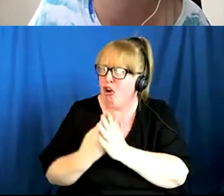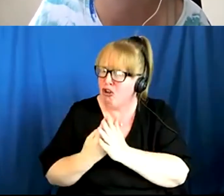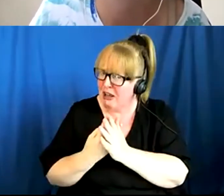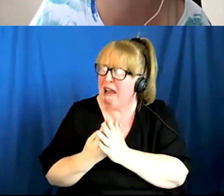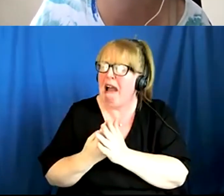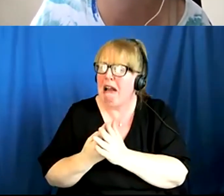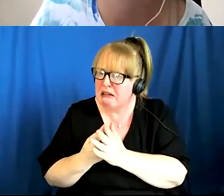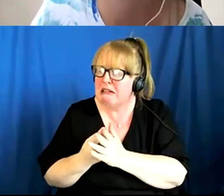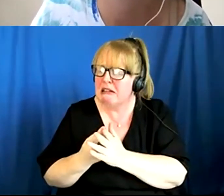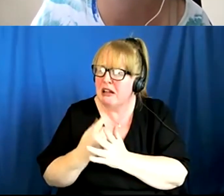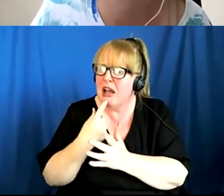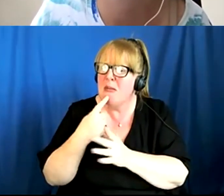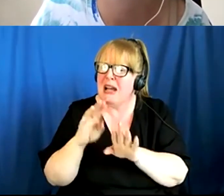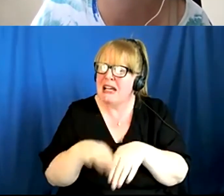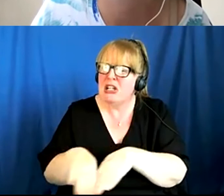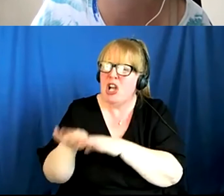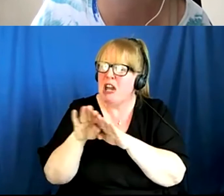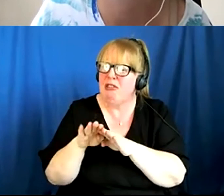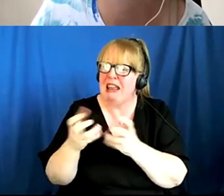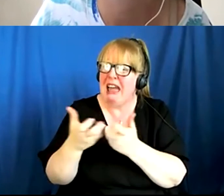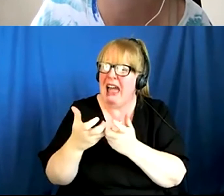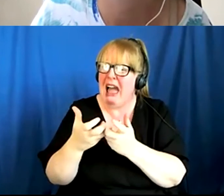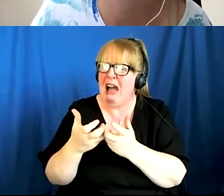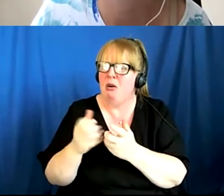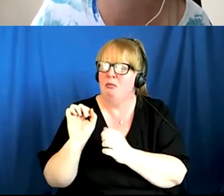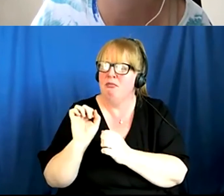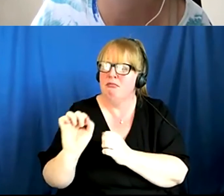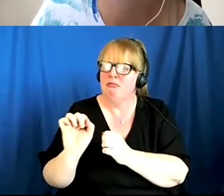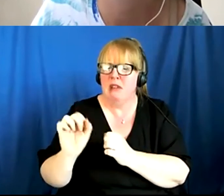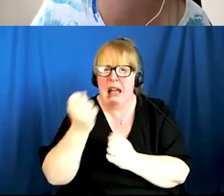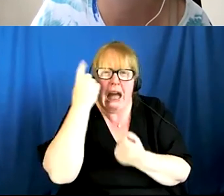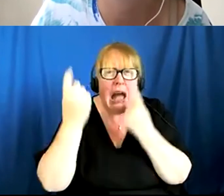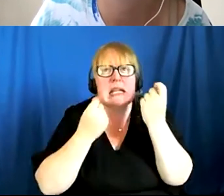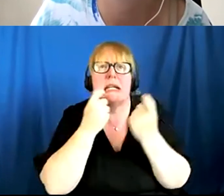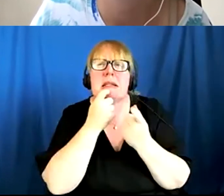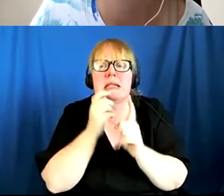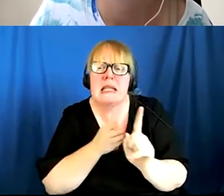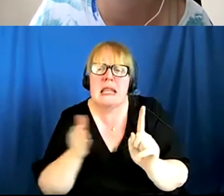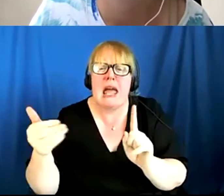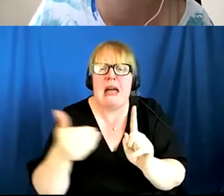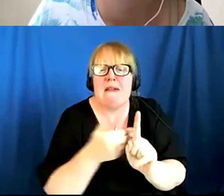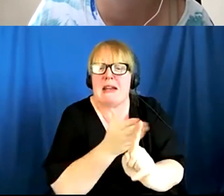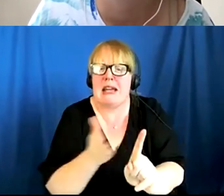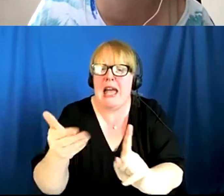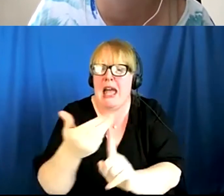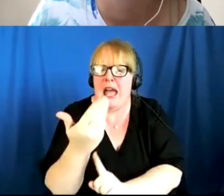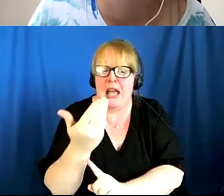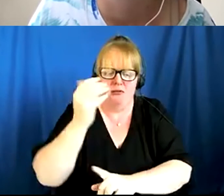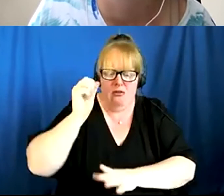But more generally, how do you navigate your own ideas and starting points of an art project, in which, you know,